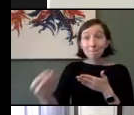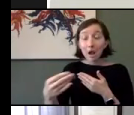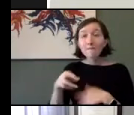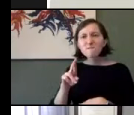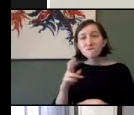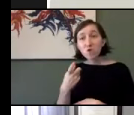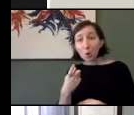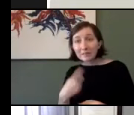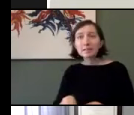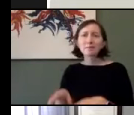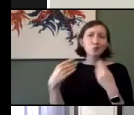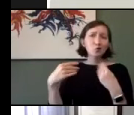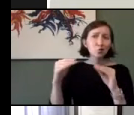They are readily available.